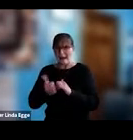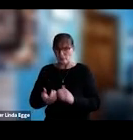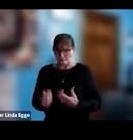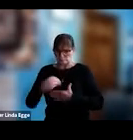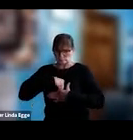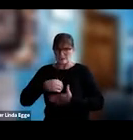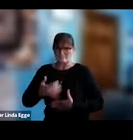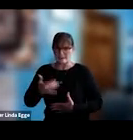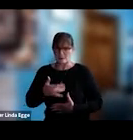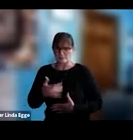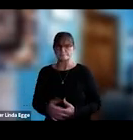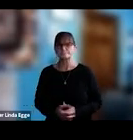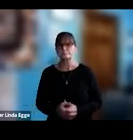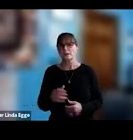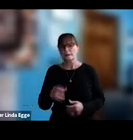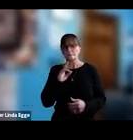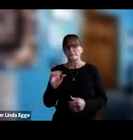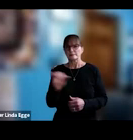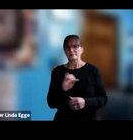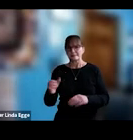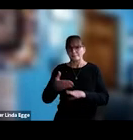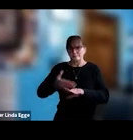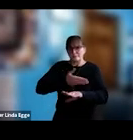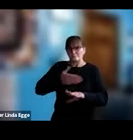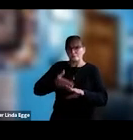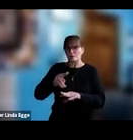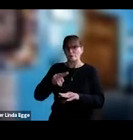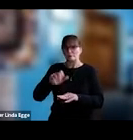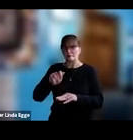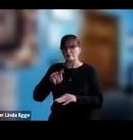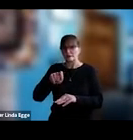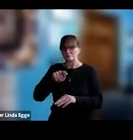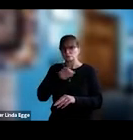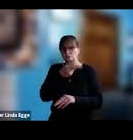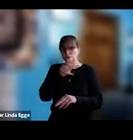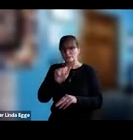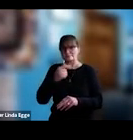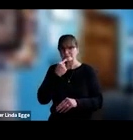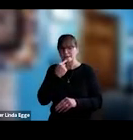Like Natasha said, and I wrote this down so I could make sure to address it on my portion,